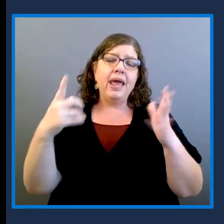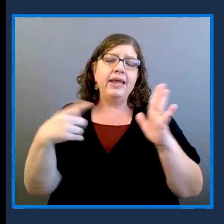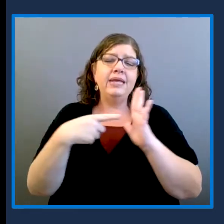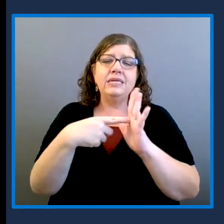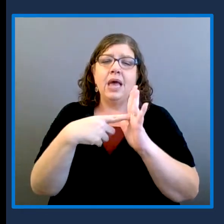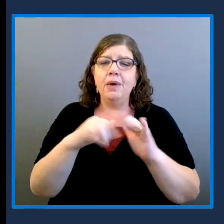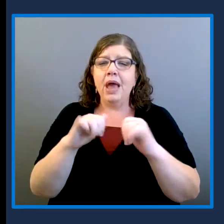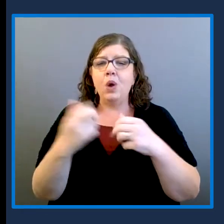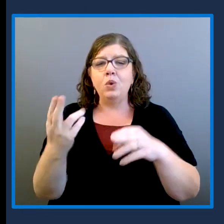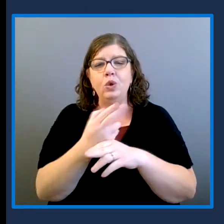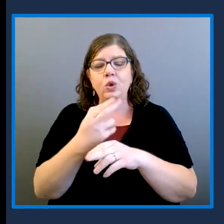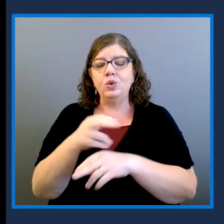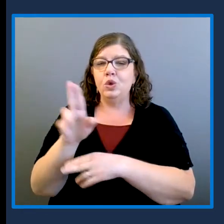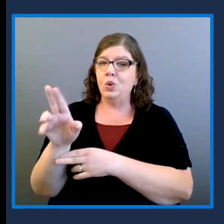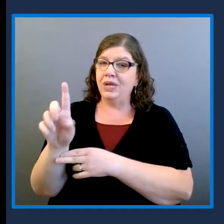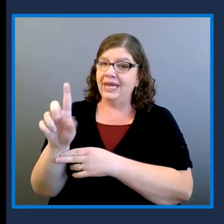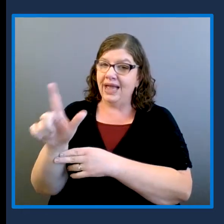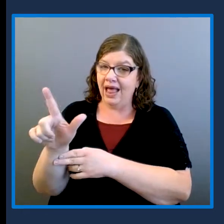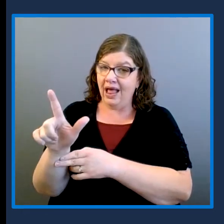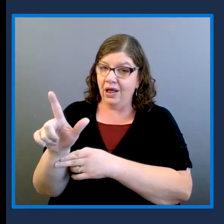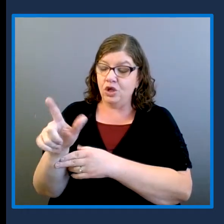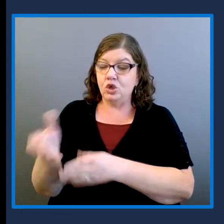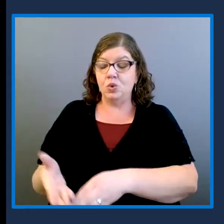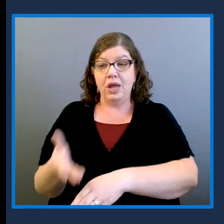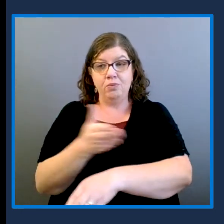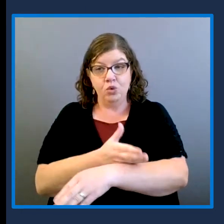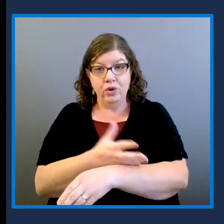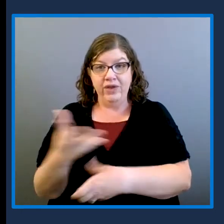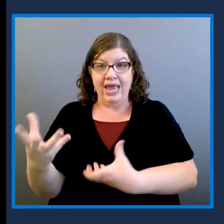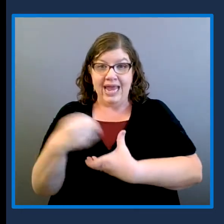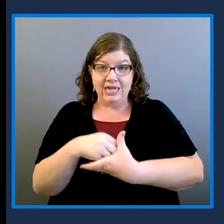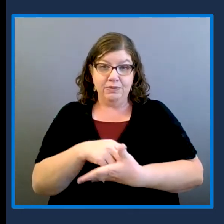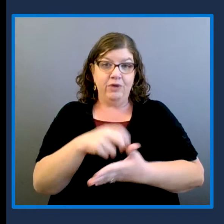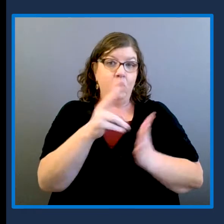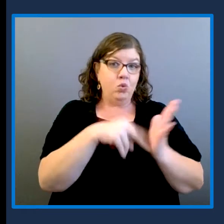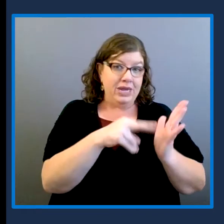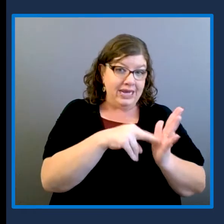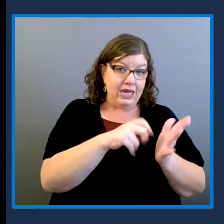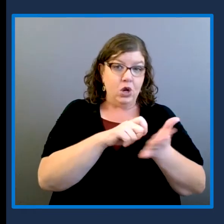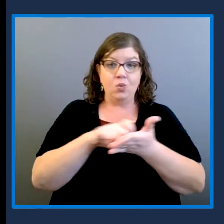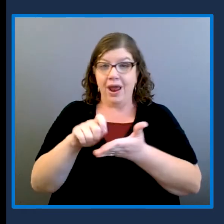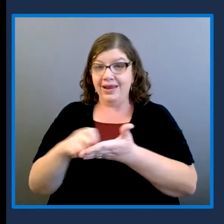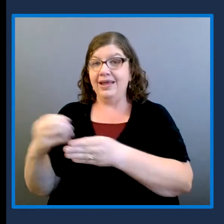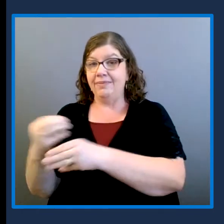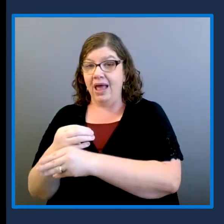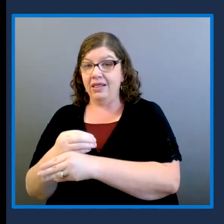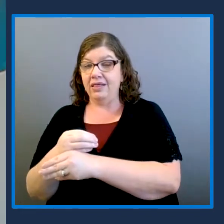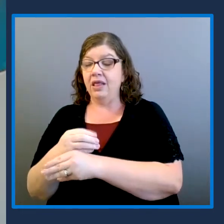examples today about how to use udl to improve engagement for reading writing and math lauren